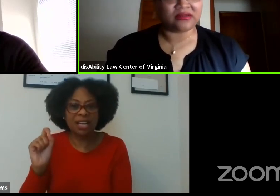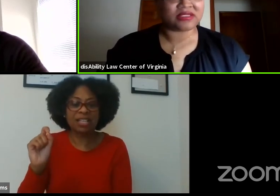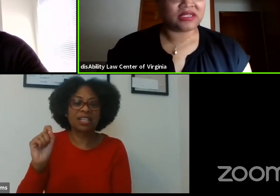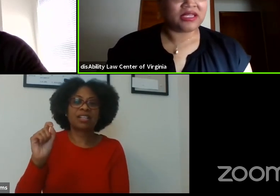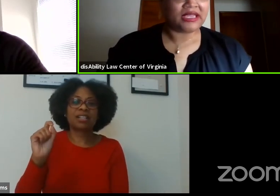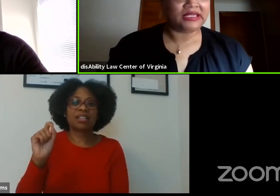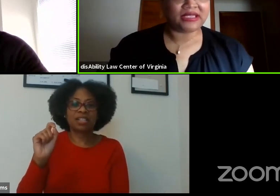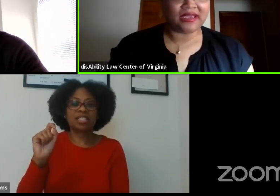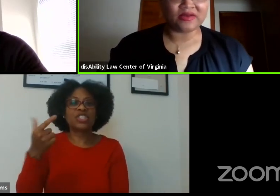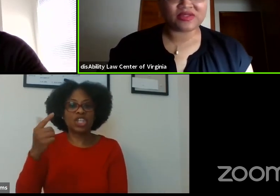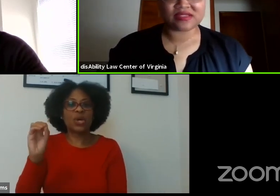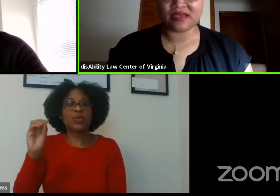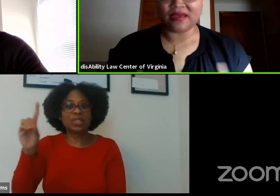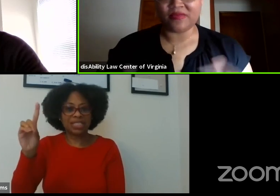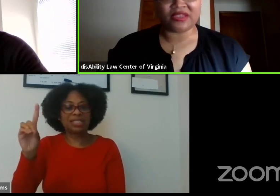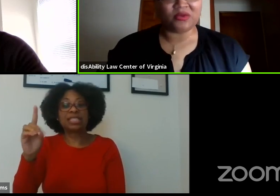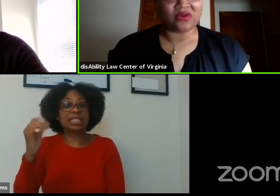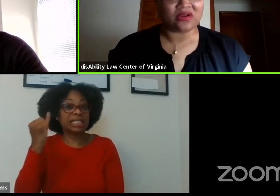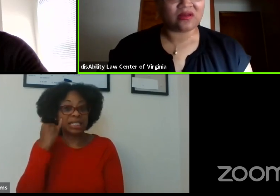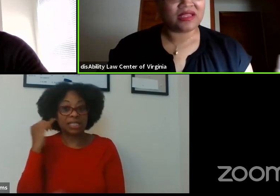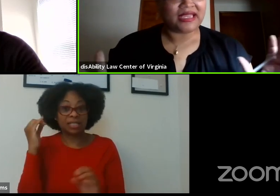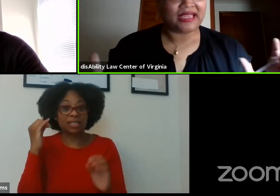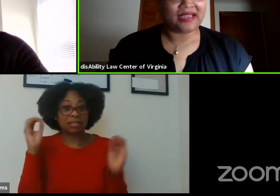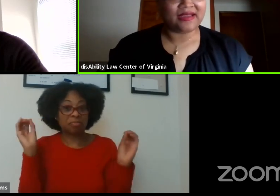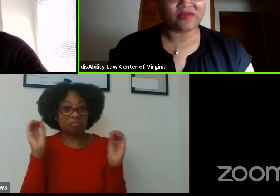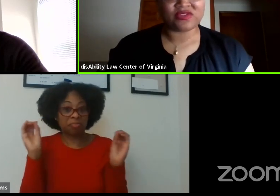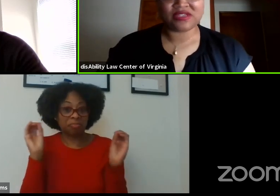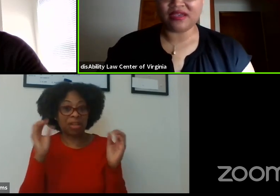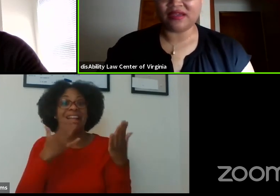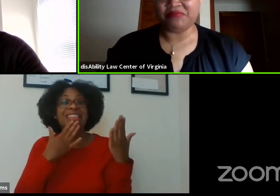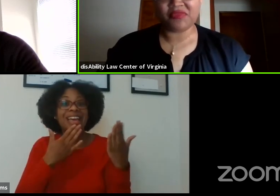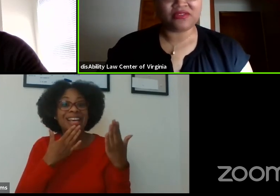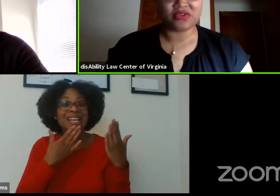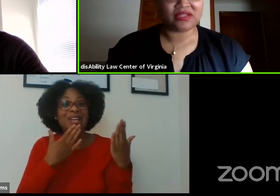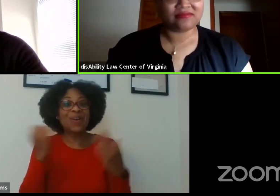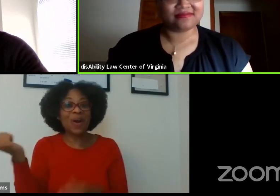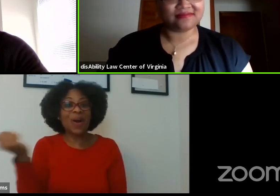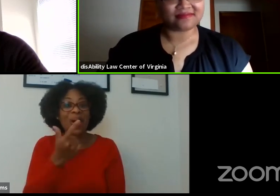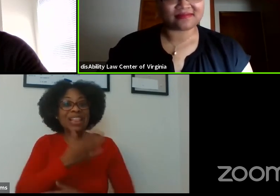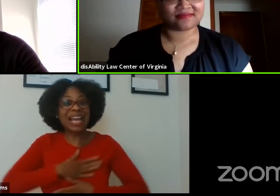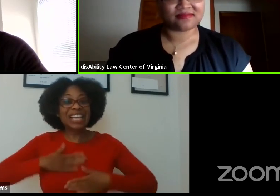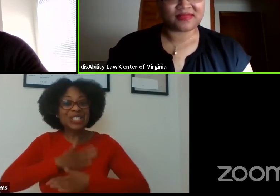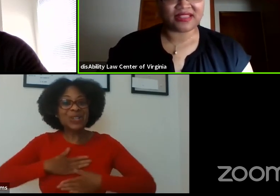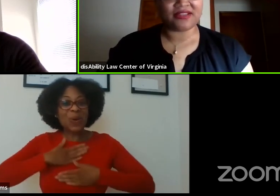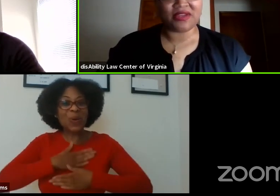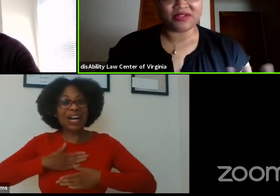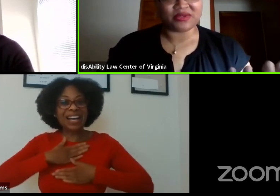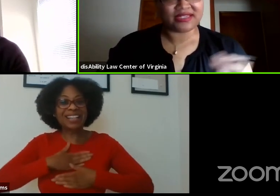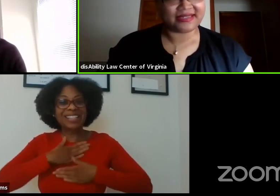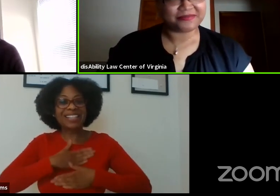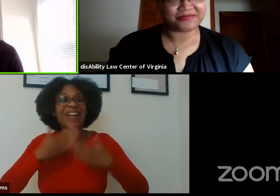without anything else, thank you all, and enjoy. And thank you, Antoine, again.